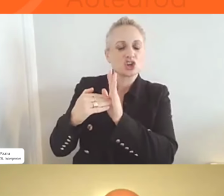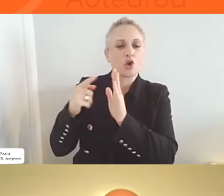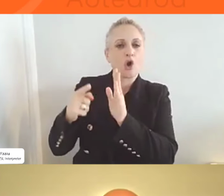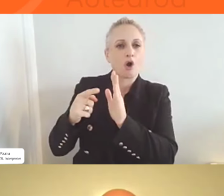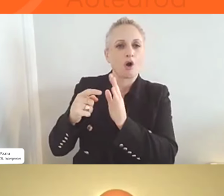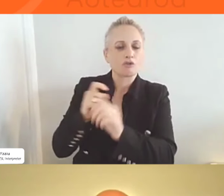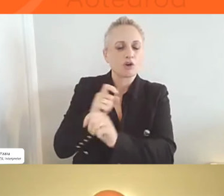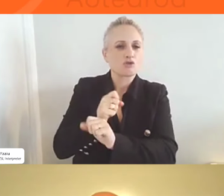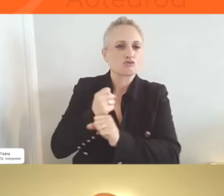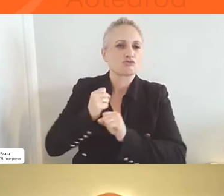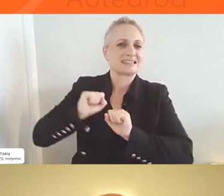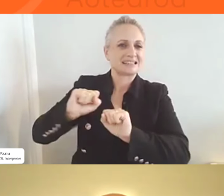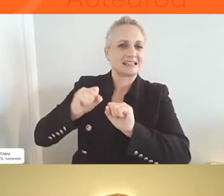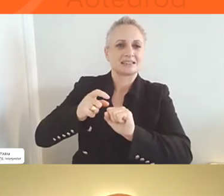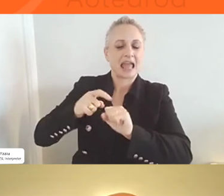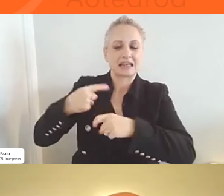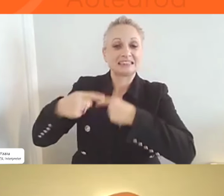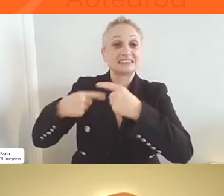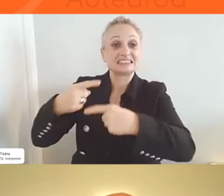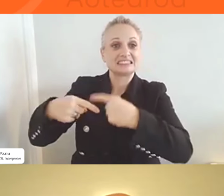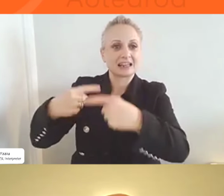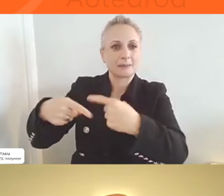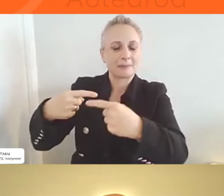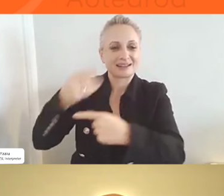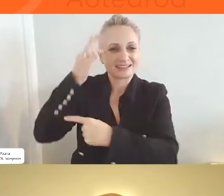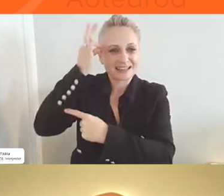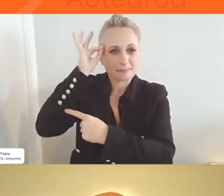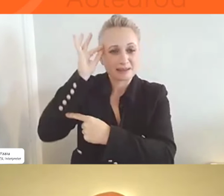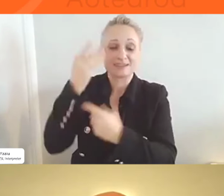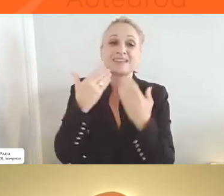you for inviting me on to this, this is an important discussion,